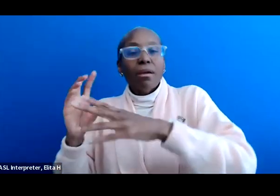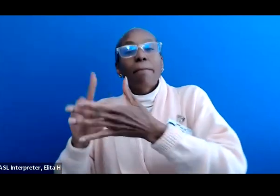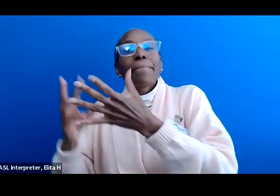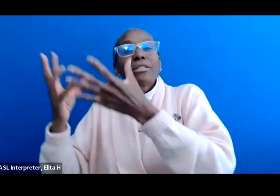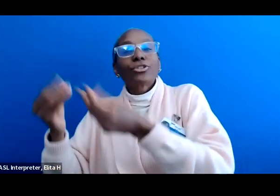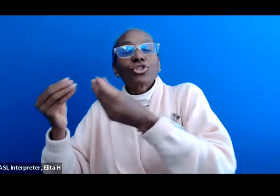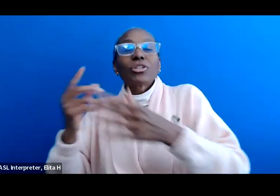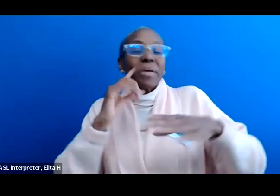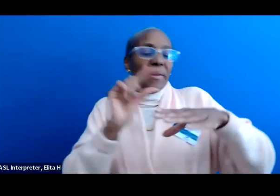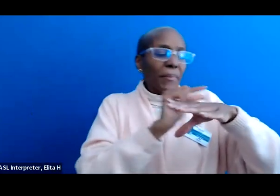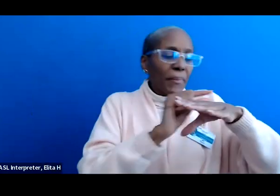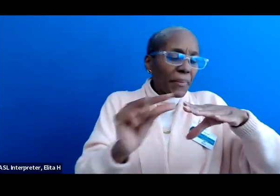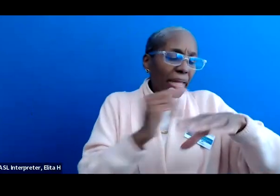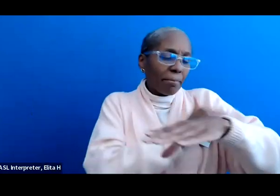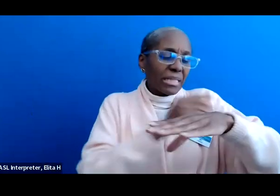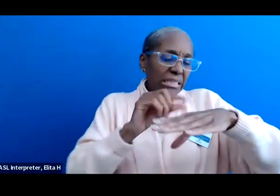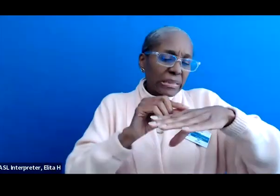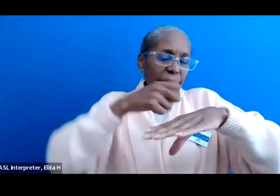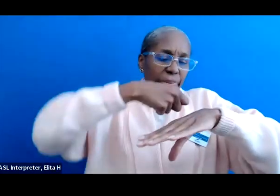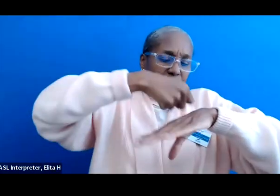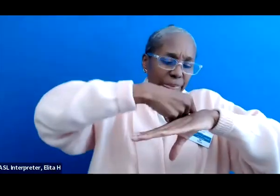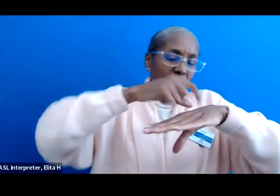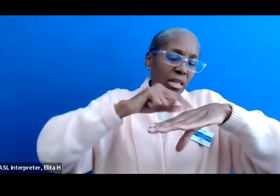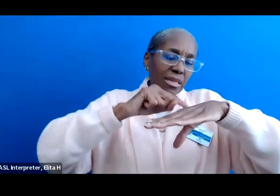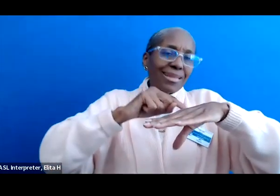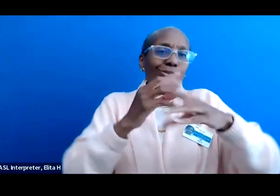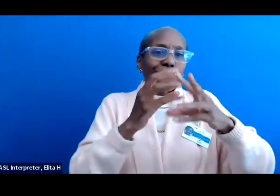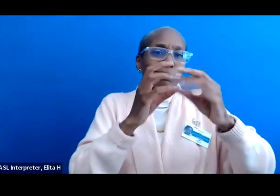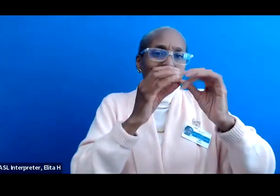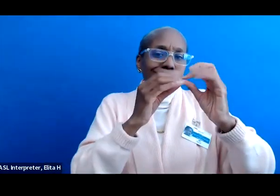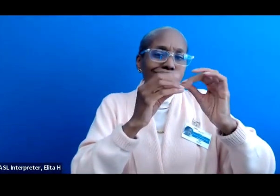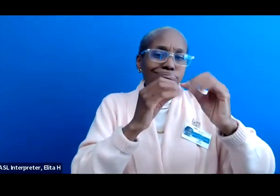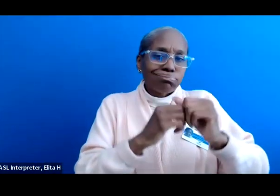to get more of the breakdown. Now, you can break down at any point in time if you're not doing those pressure releases.